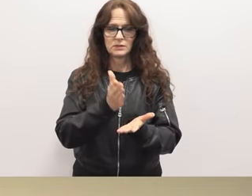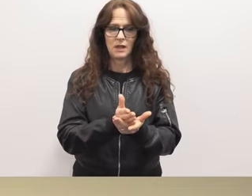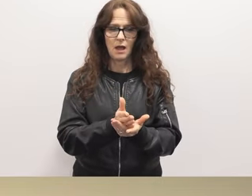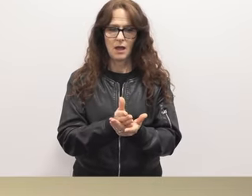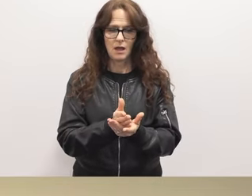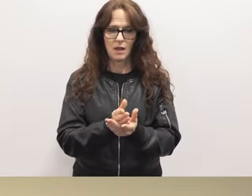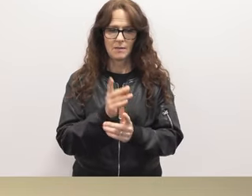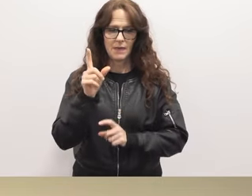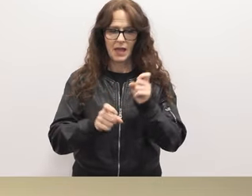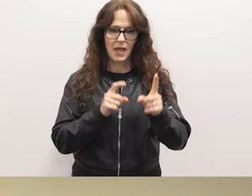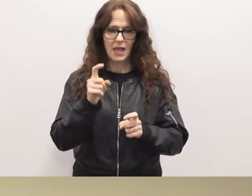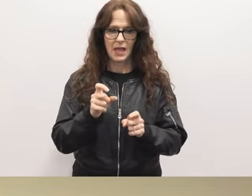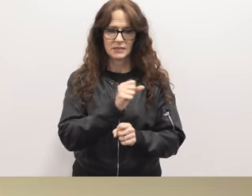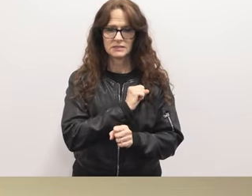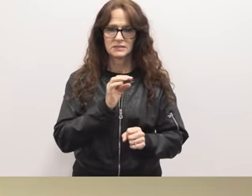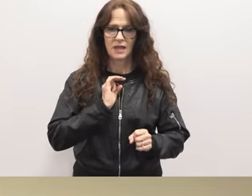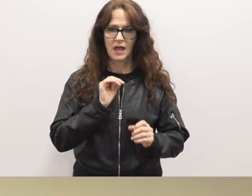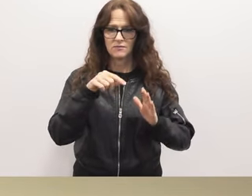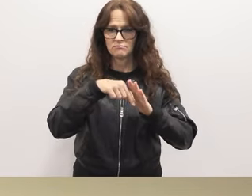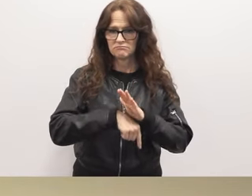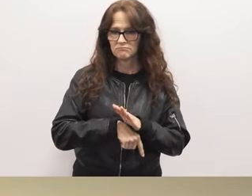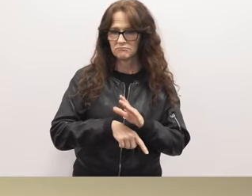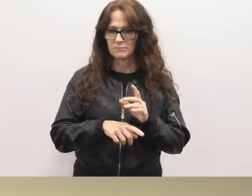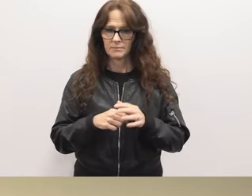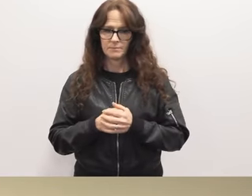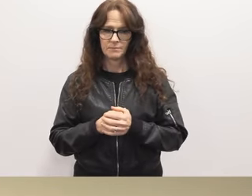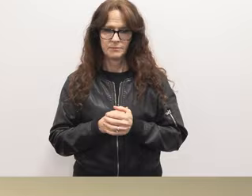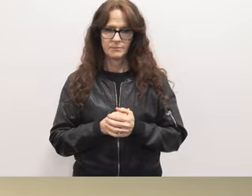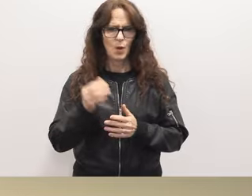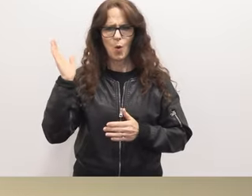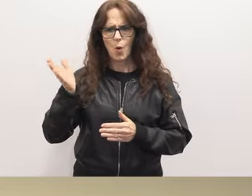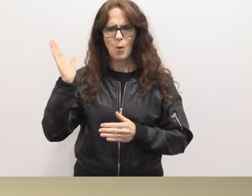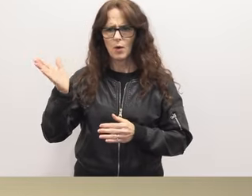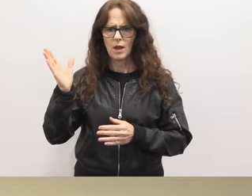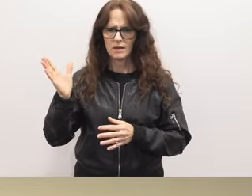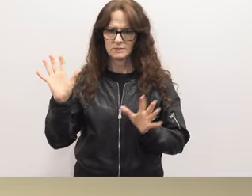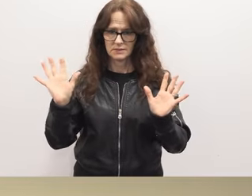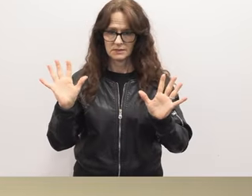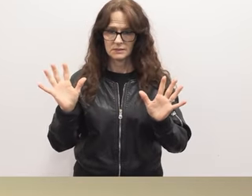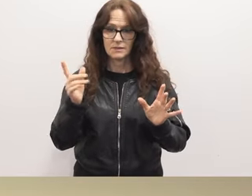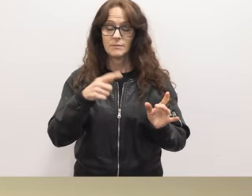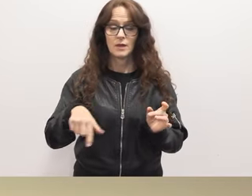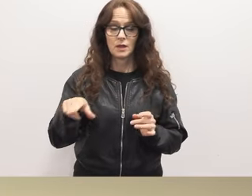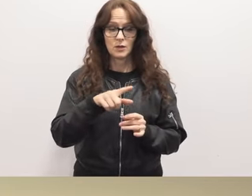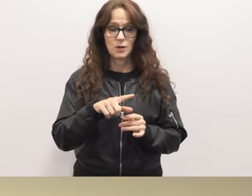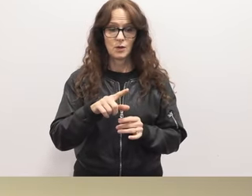to do a little deeper dive of some of the homework. I don't want them to have to present on homework if you all aren't actually gonna consider it.